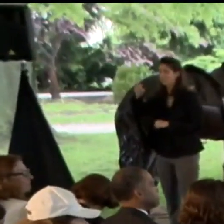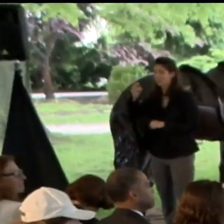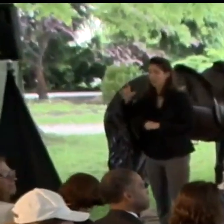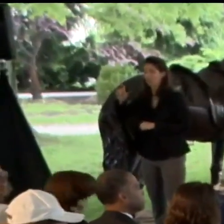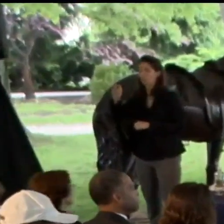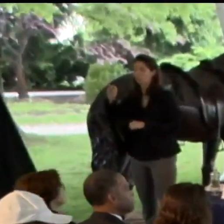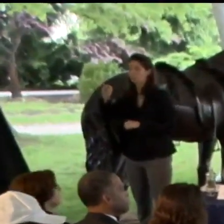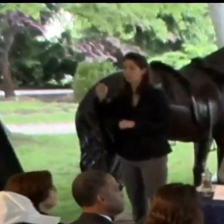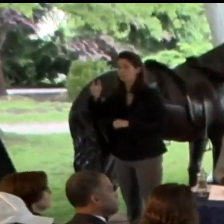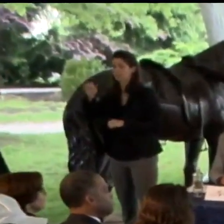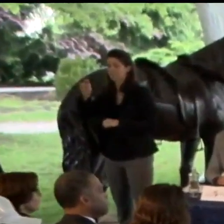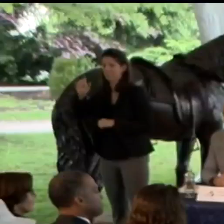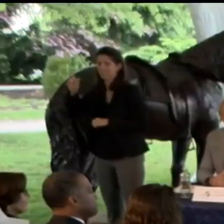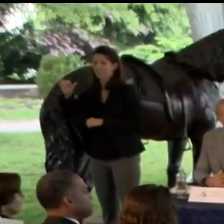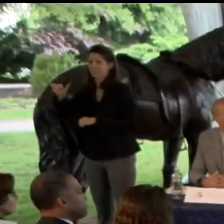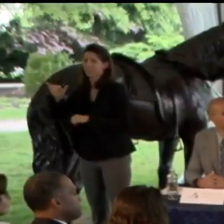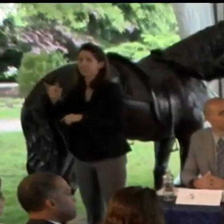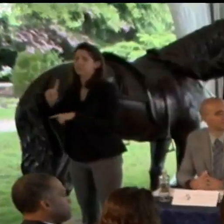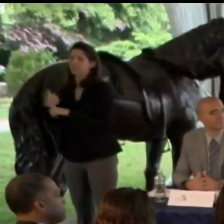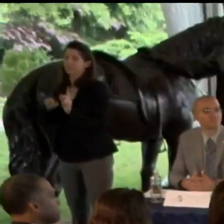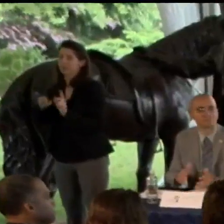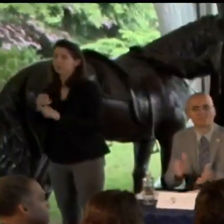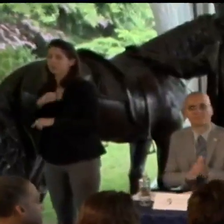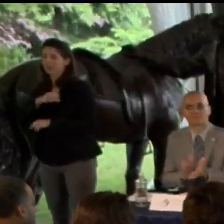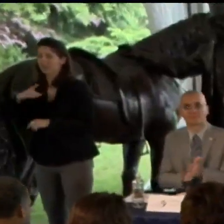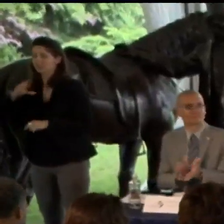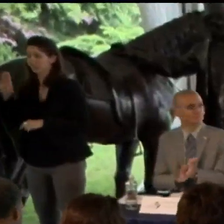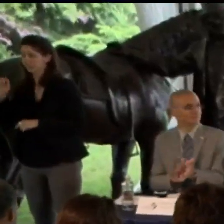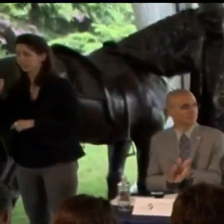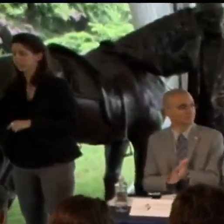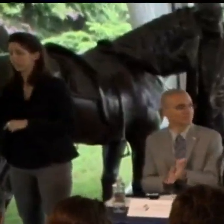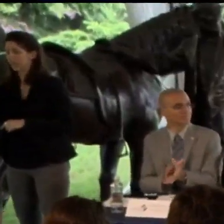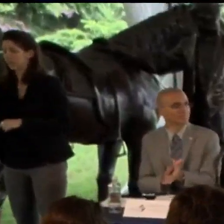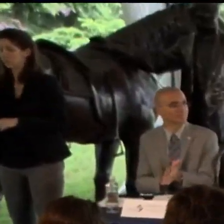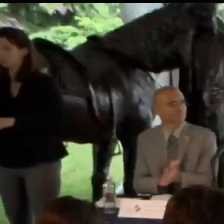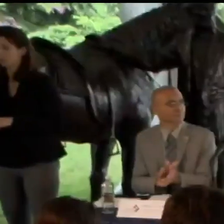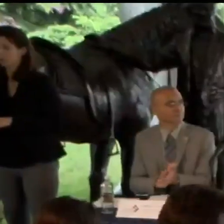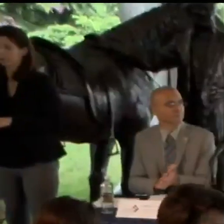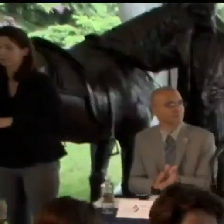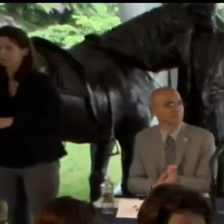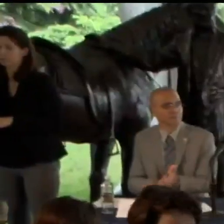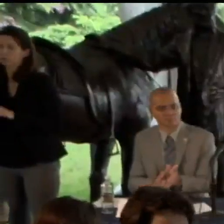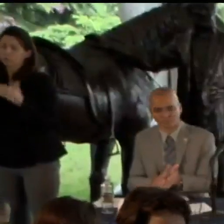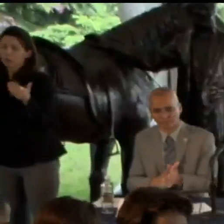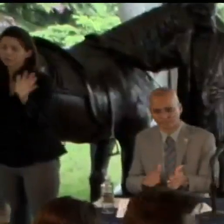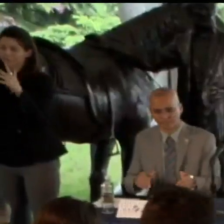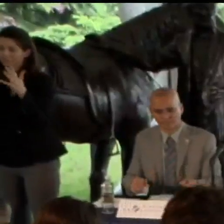HARRIS AND COOK, AND GARY